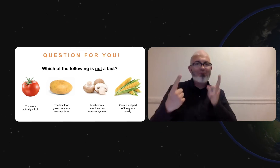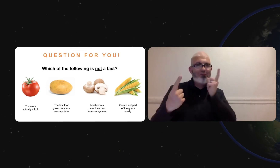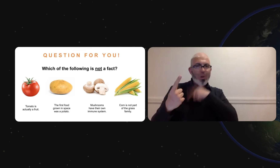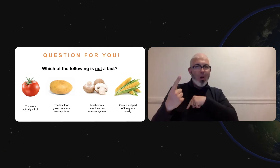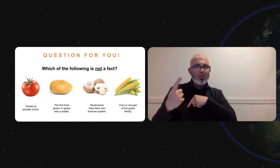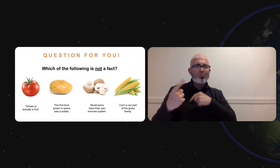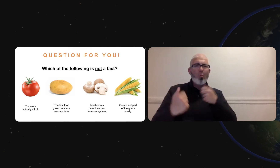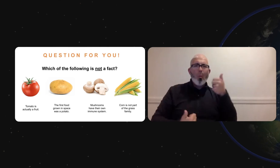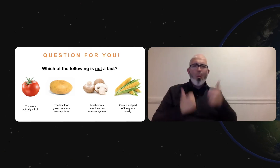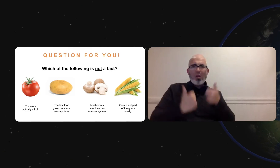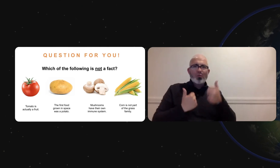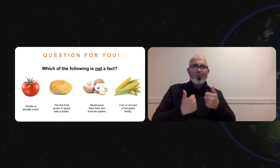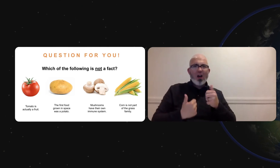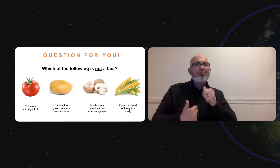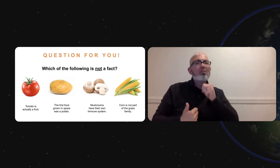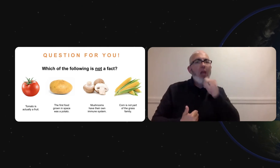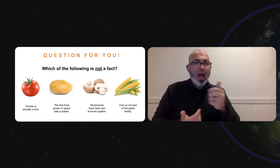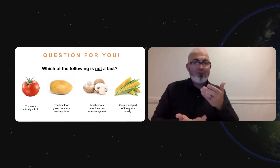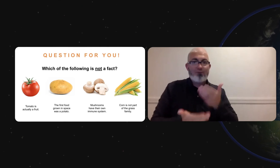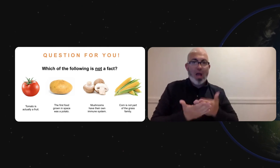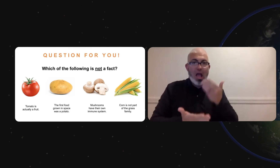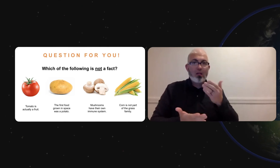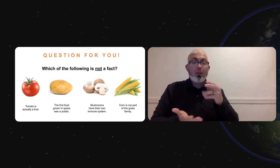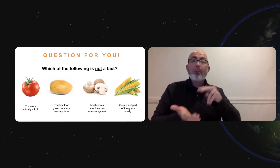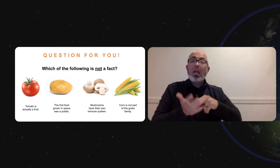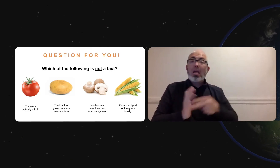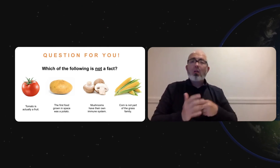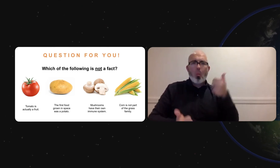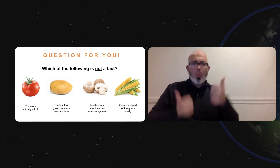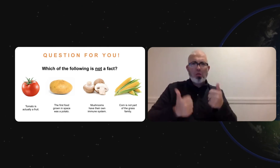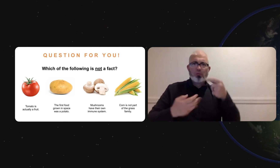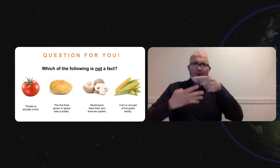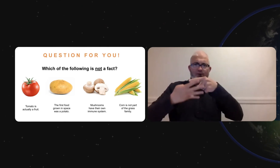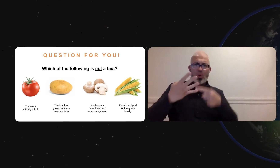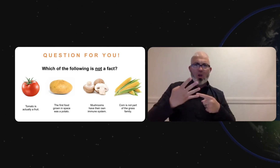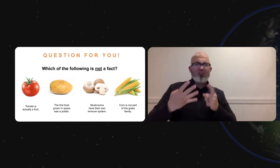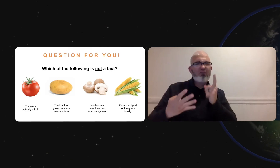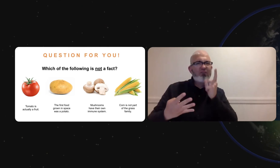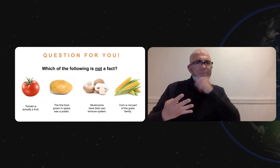Three are true facts; one is not.